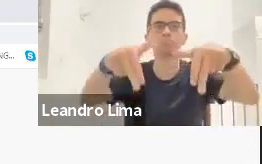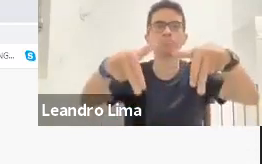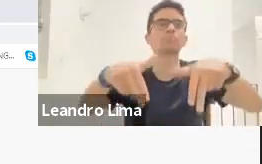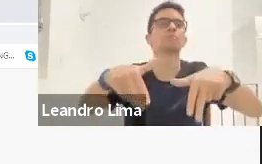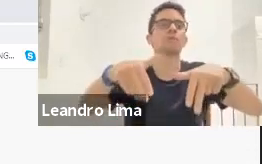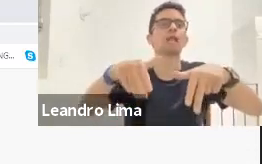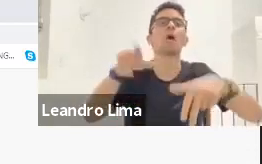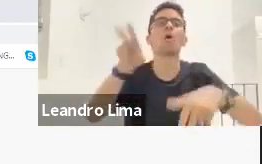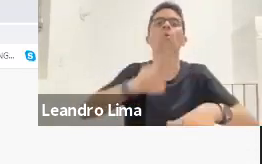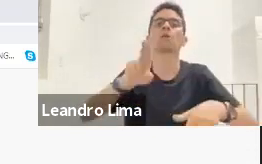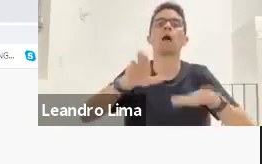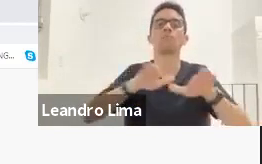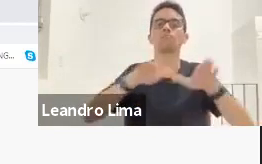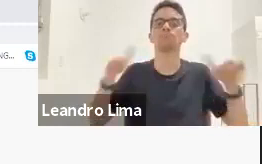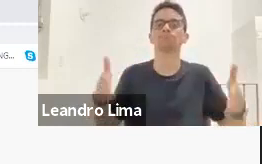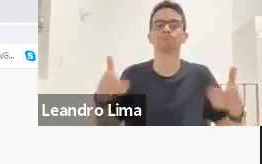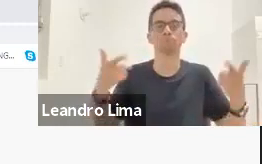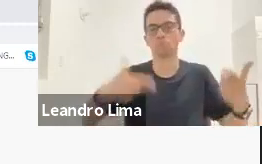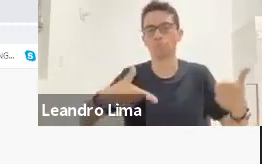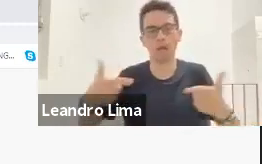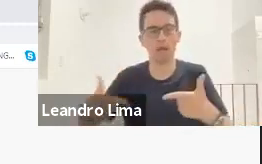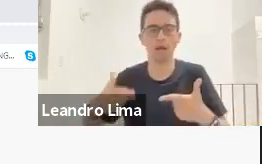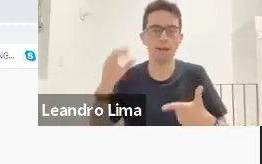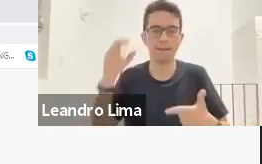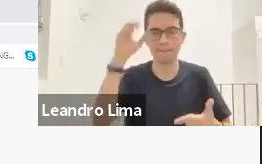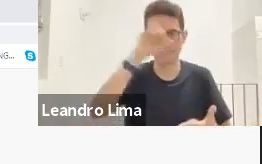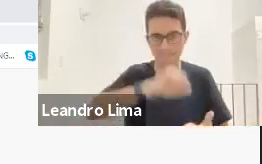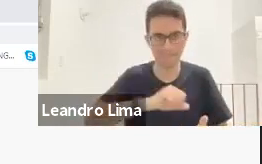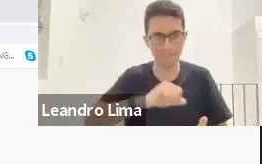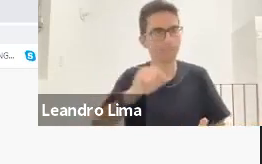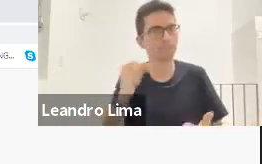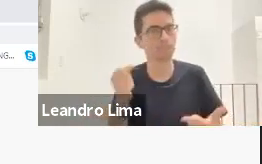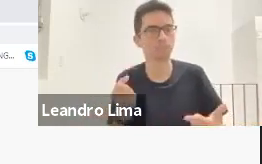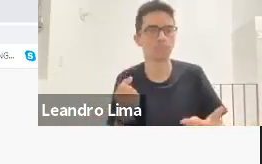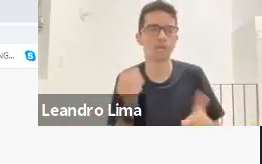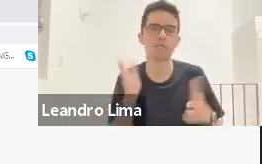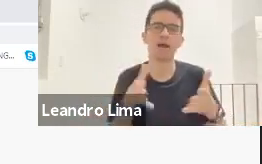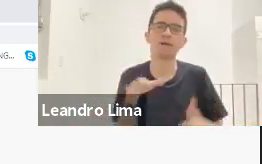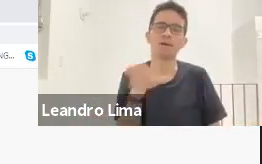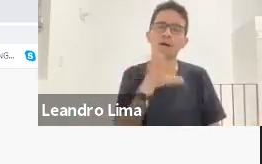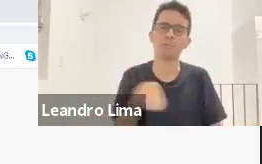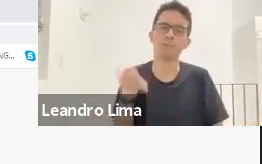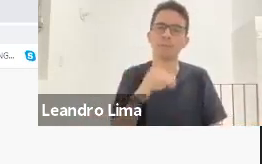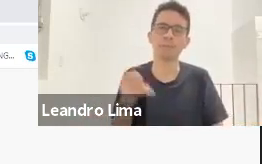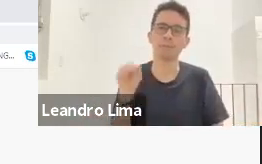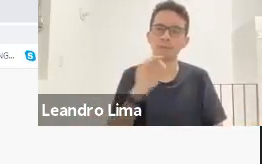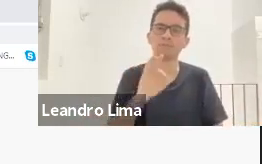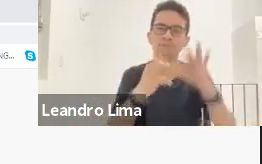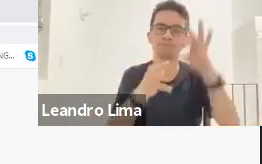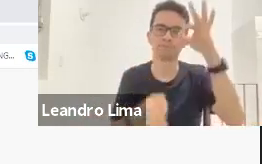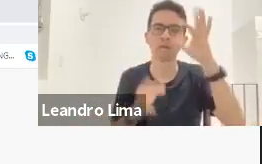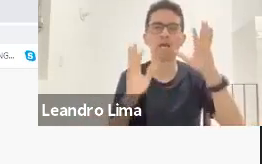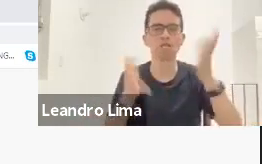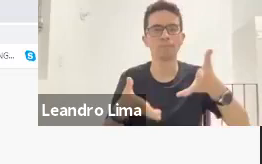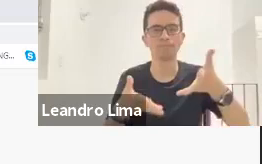literature. Okay, I've talked a lot Okay, I've talked a lot, so far Okay, I've talked a lot, so far. And what I'd like to do is see